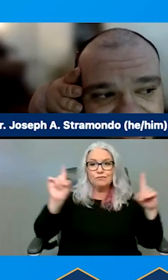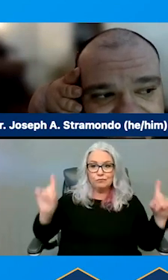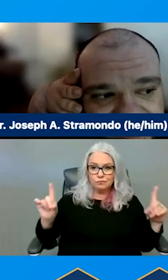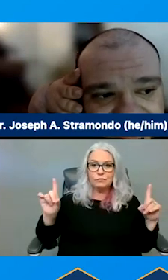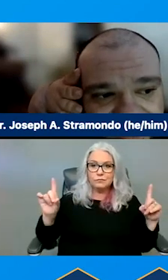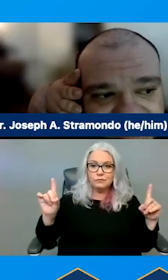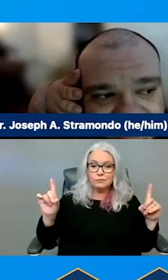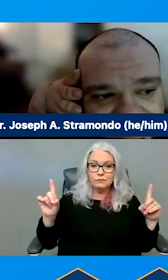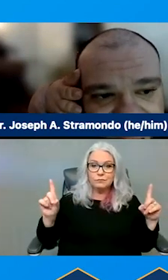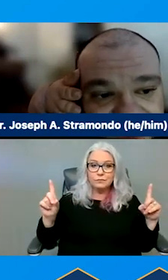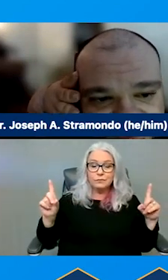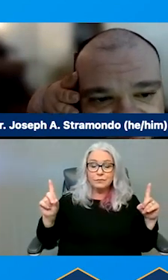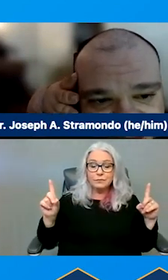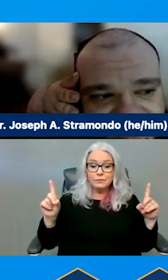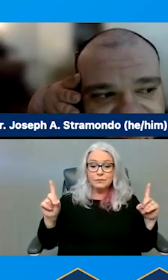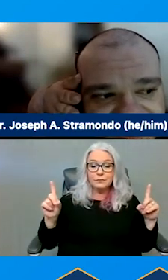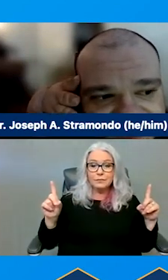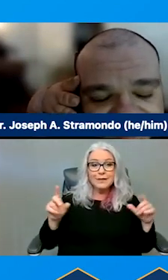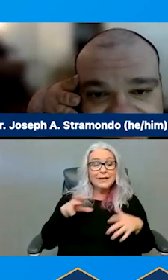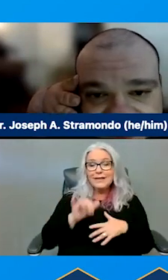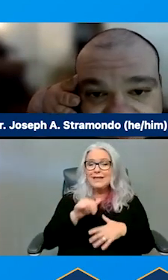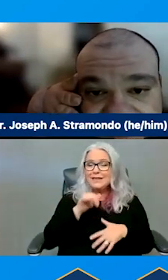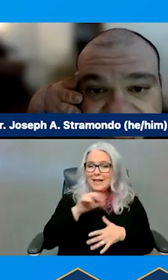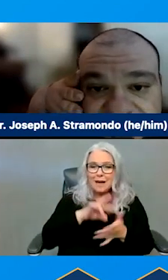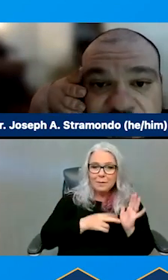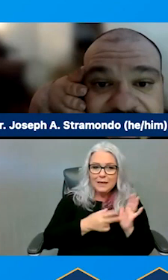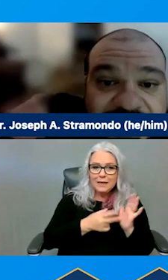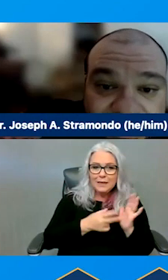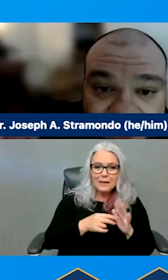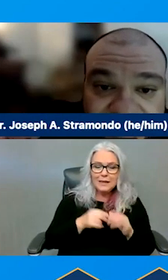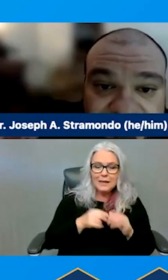infectious disease is social distancing. But social